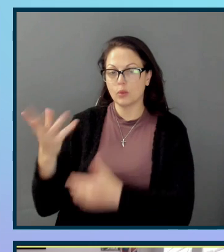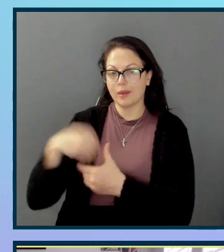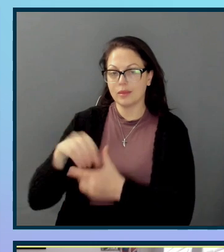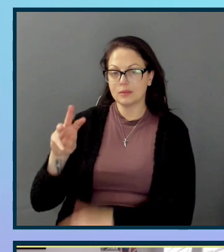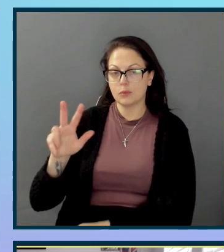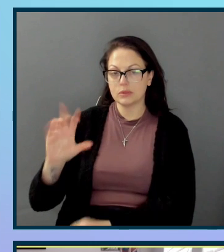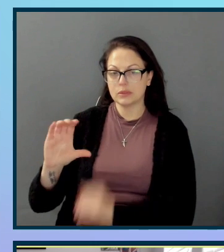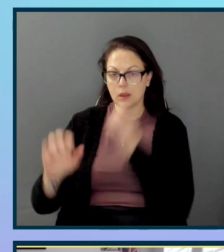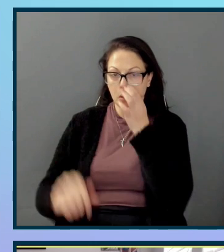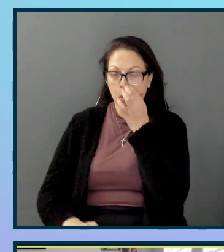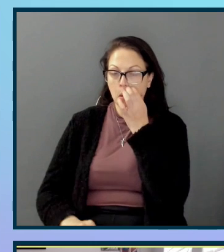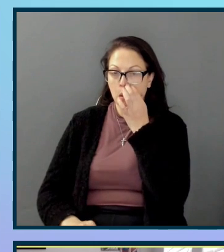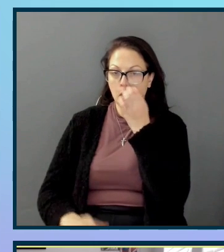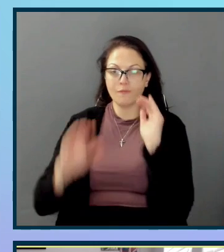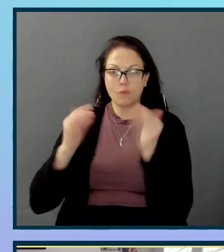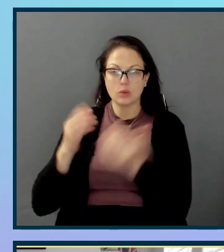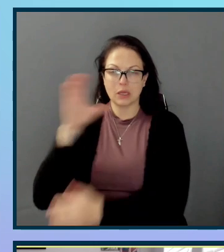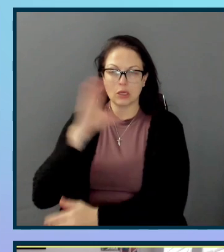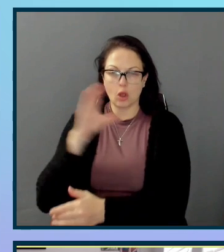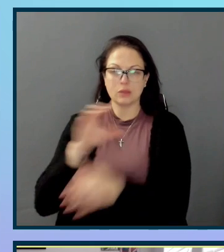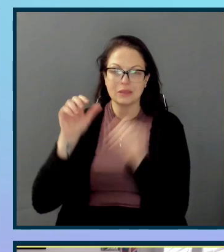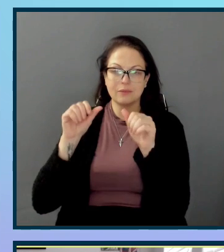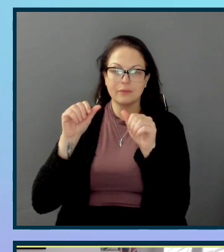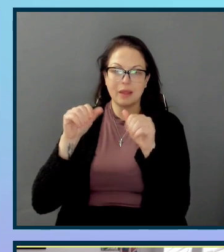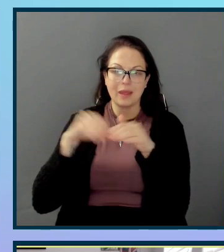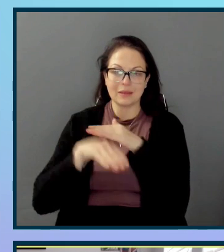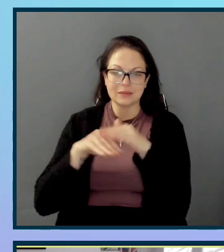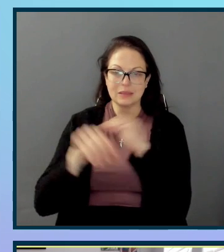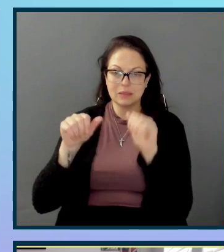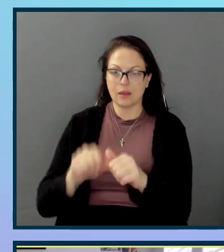is focused on cognitive accessibility. So we've taken the first three letters of the word cognitive